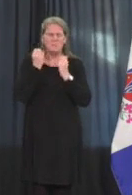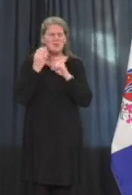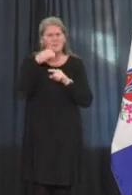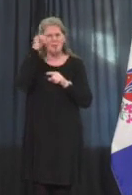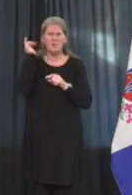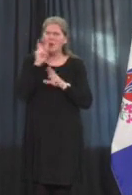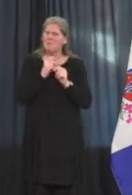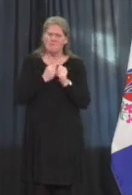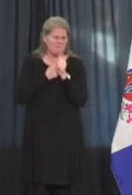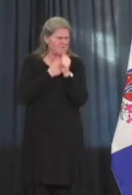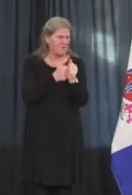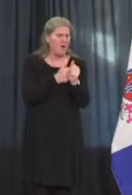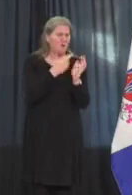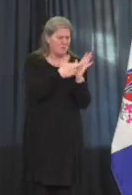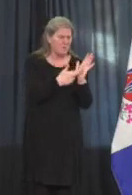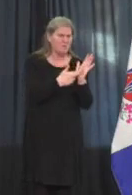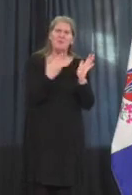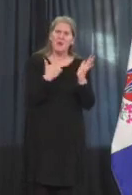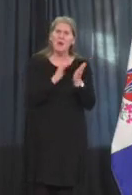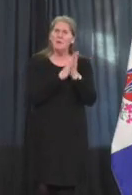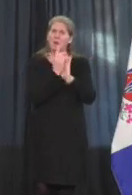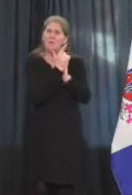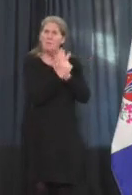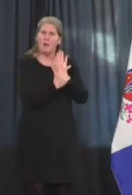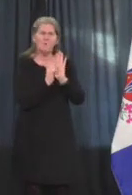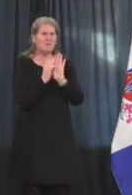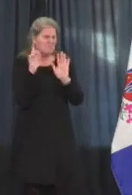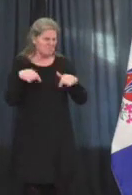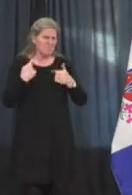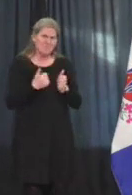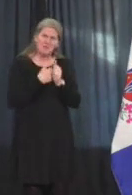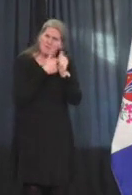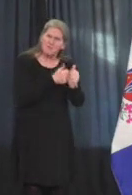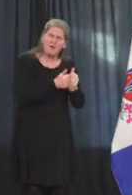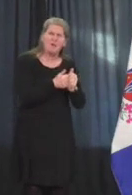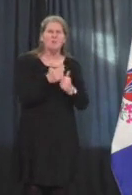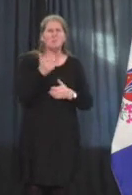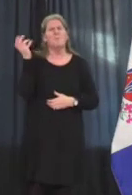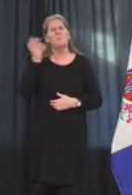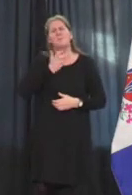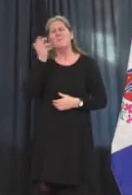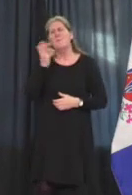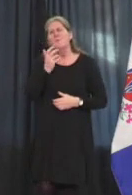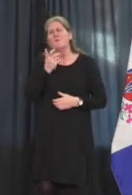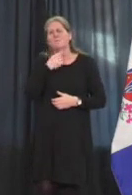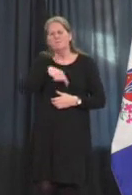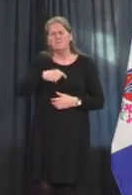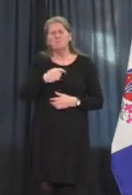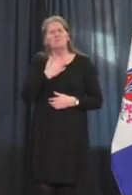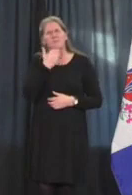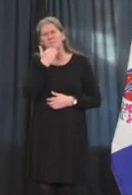RULES NOW LAWS ALREADY AND HAVE BEEN DOING AN AMAZING EFFORT TO KEEP EVERYONE SAFE.